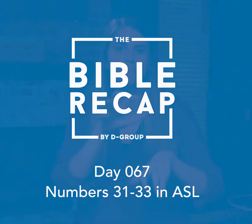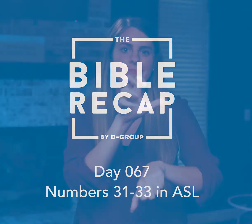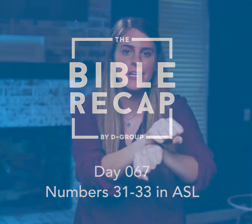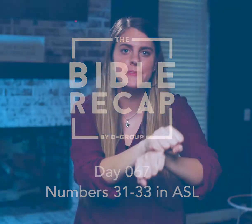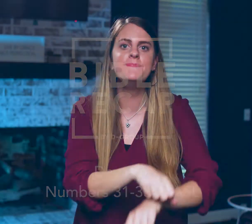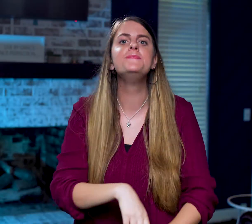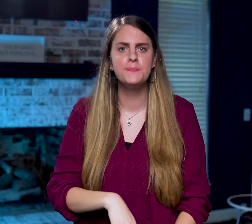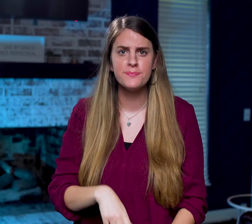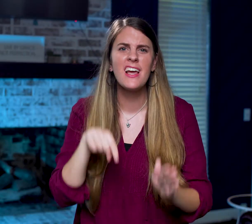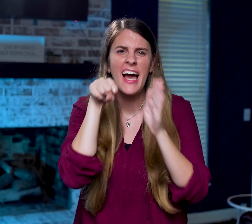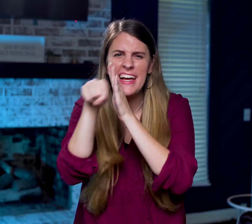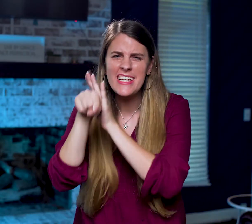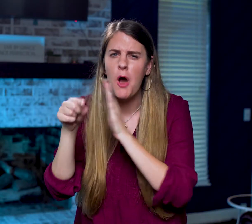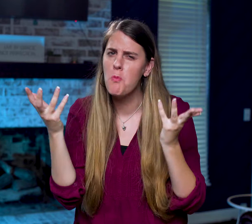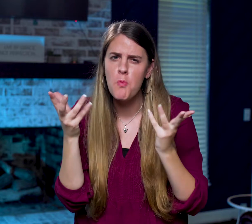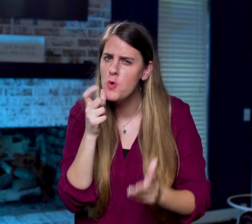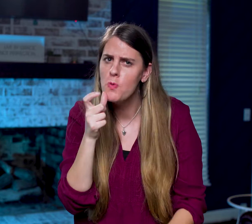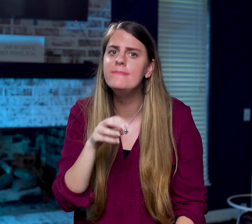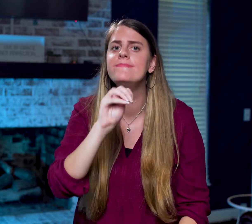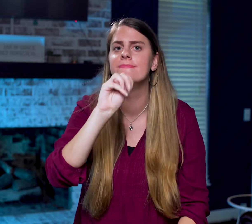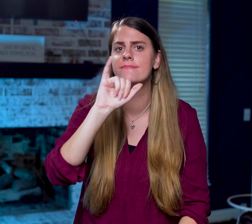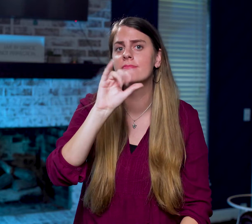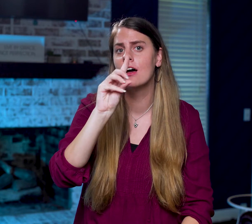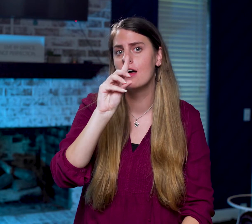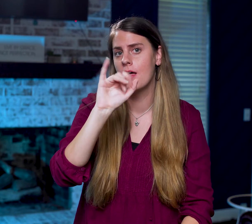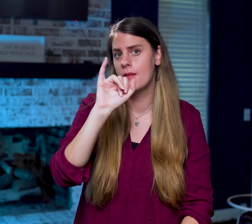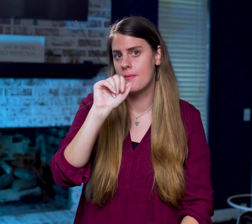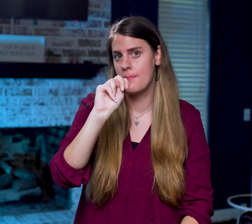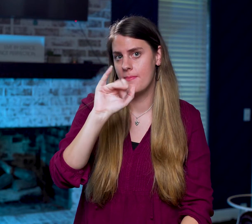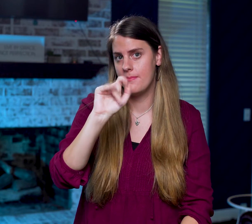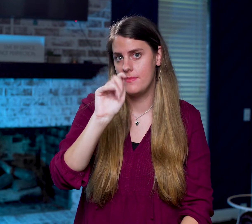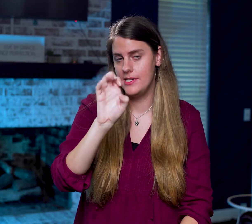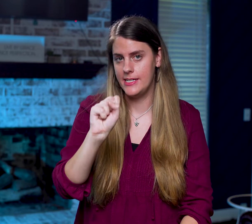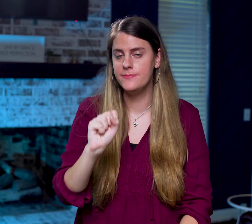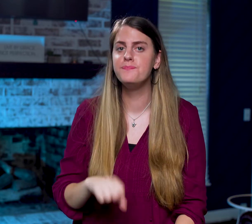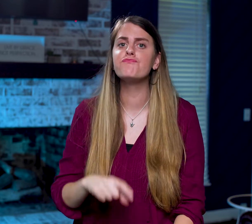God gives Moses his final assignment: Kill the Midianites.